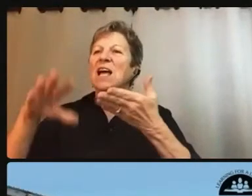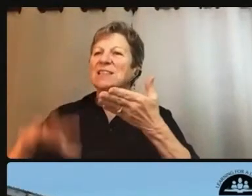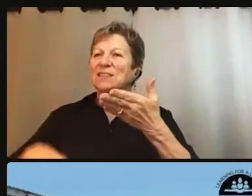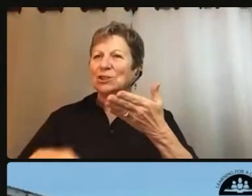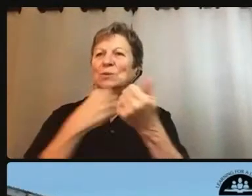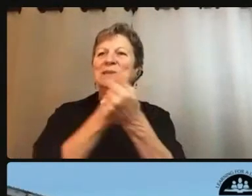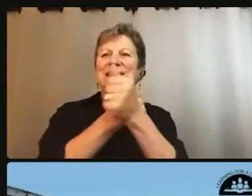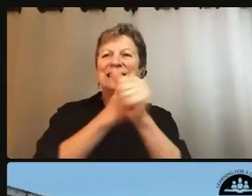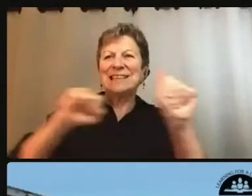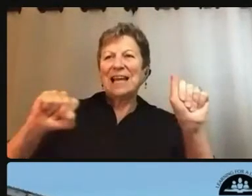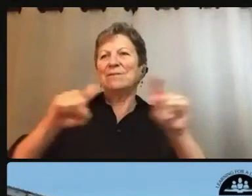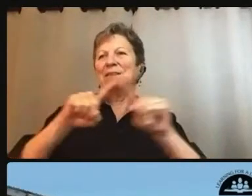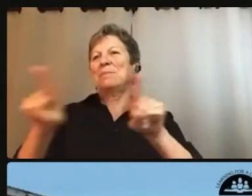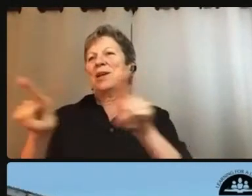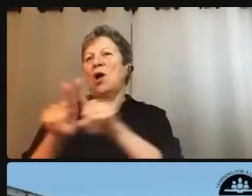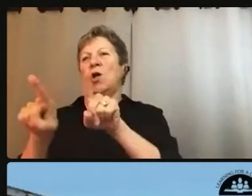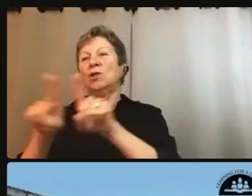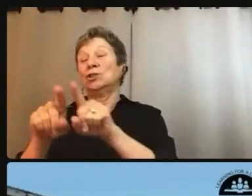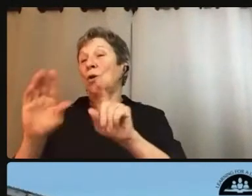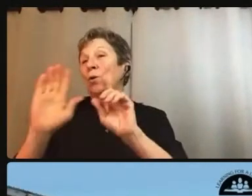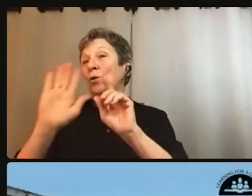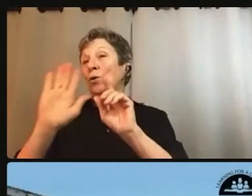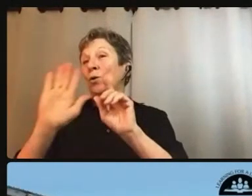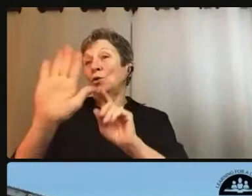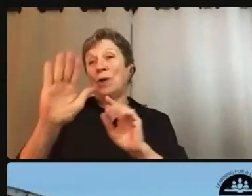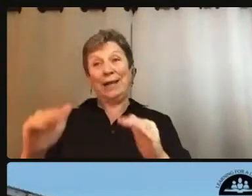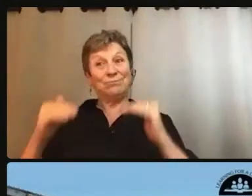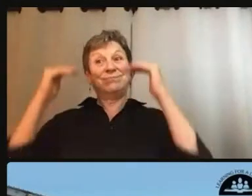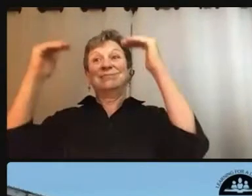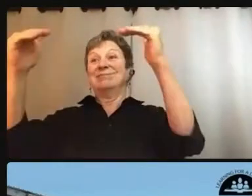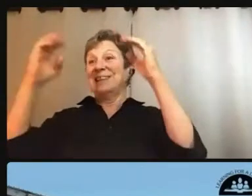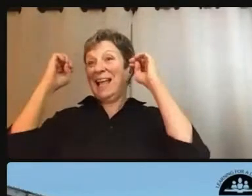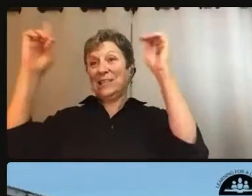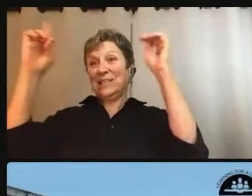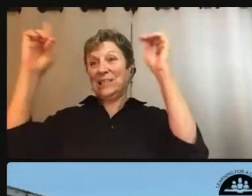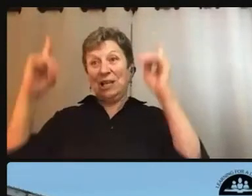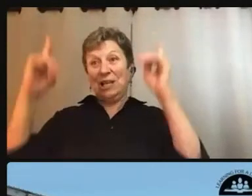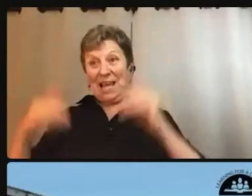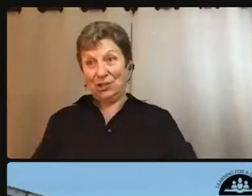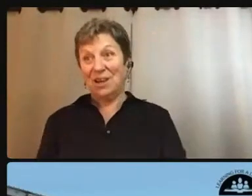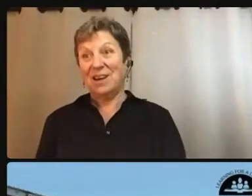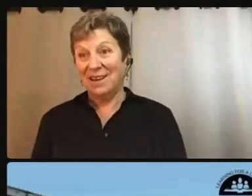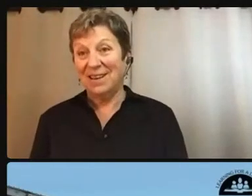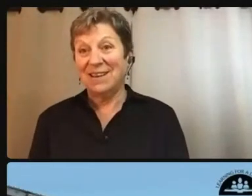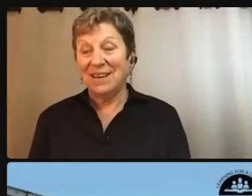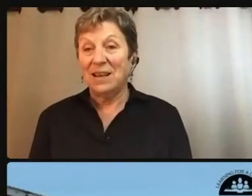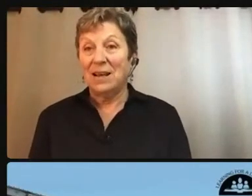THE FOCUS ON OUR STUDENT SAFETY